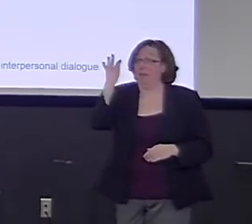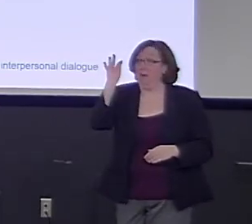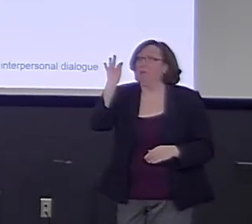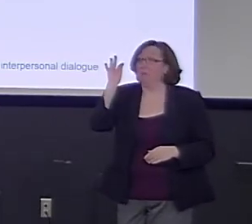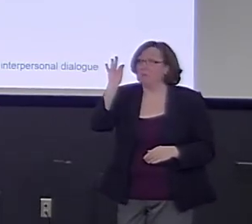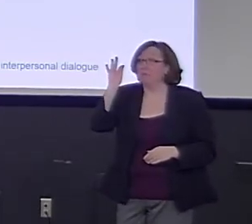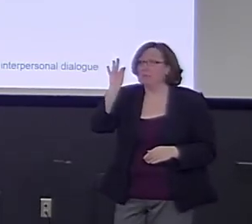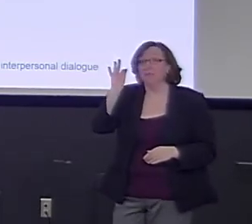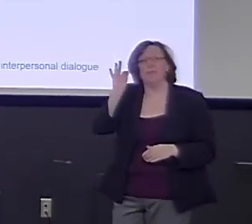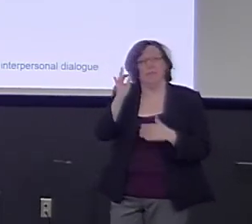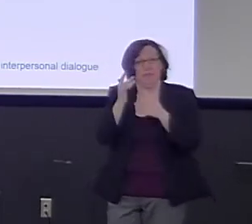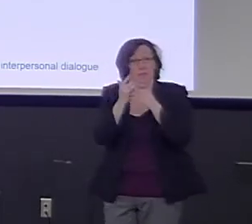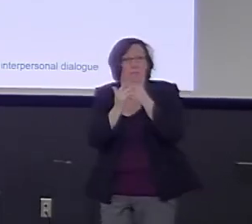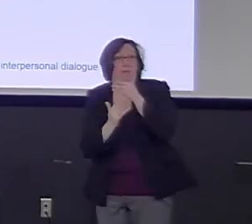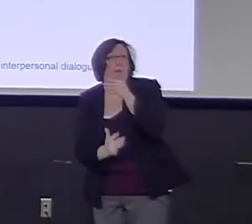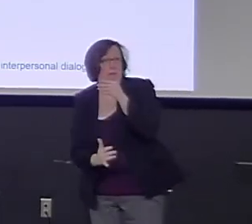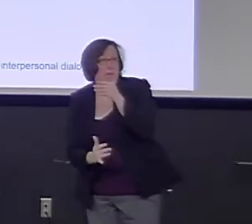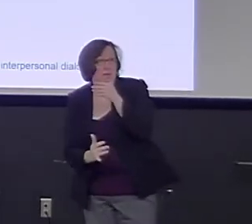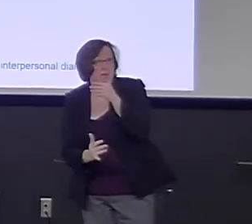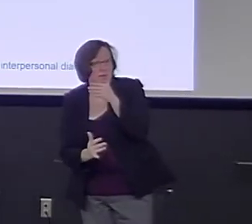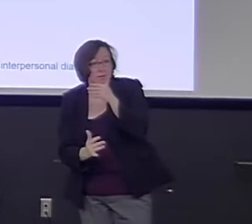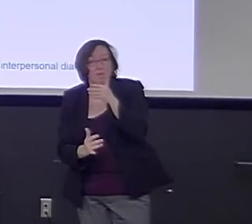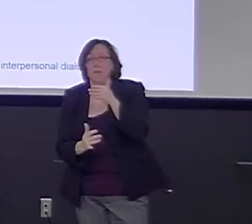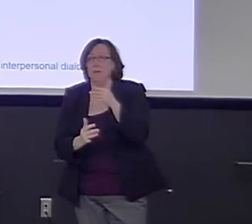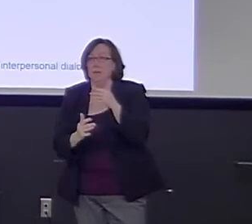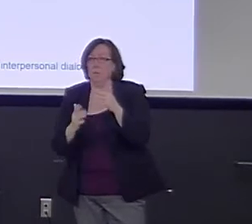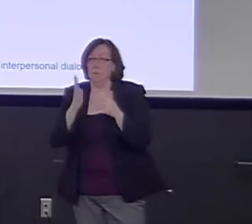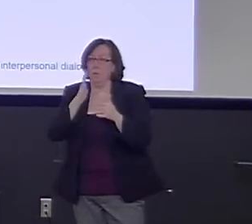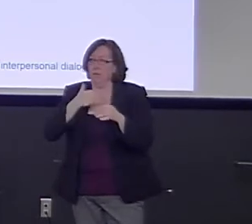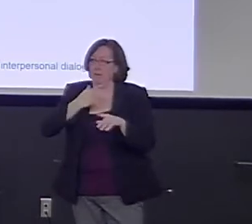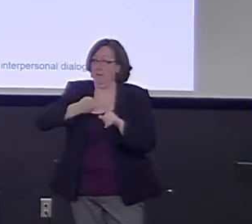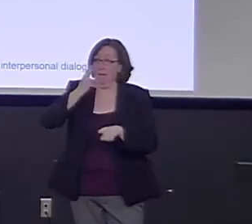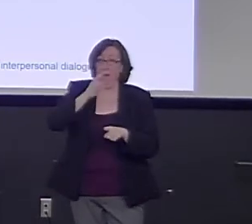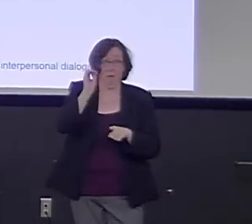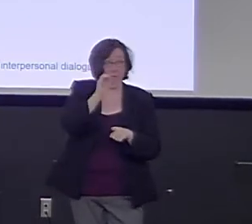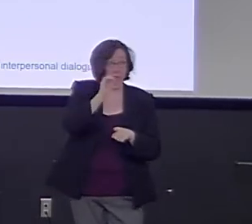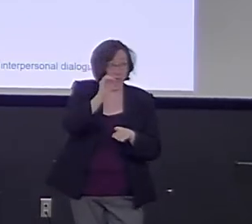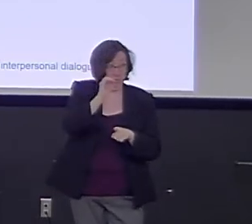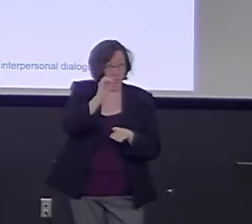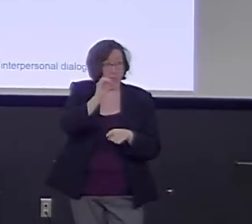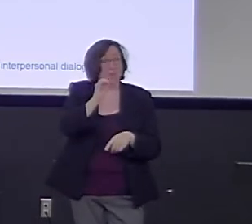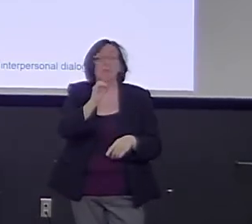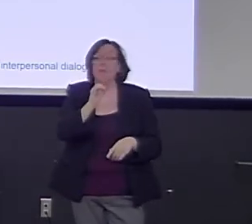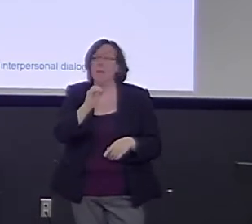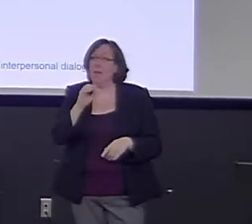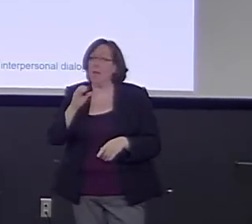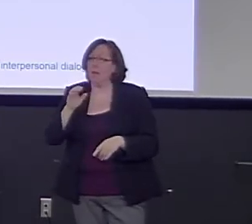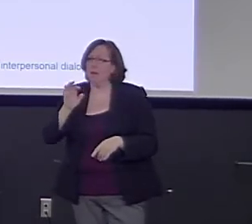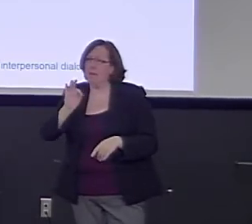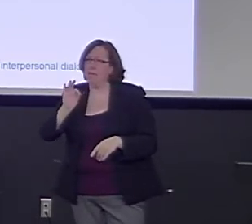as modified by hyperventilation could be detected by near-infrared spectroscopy.